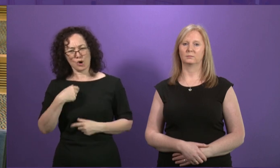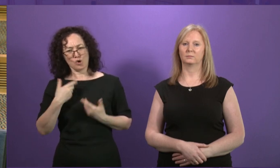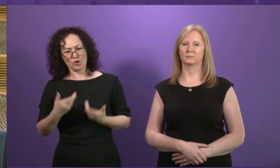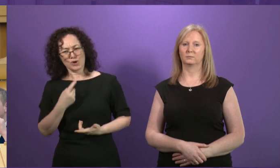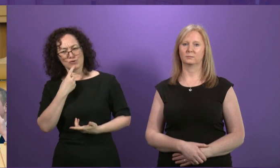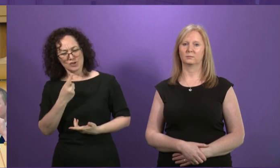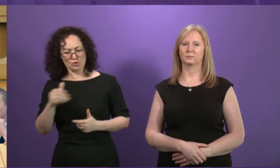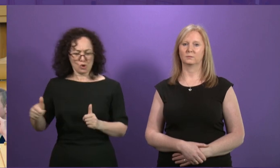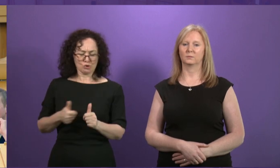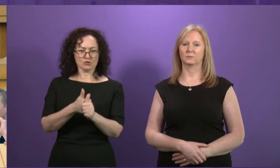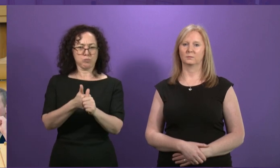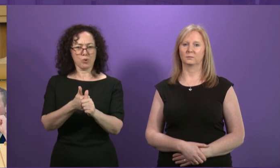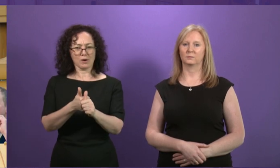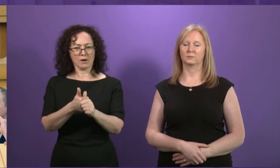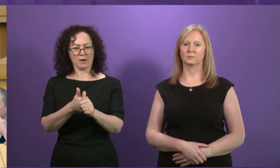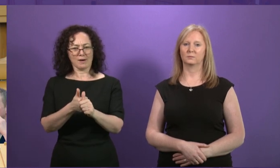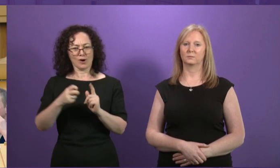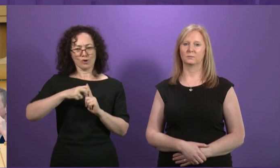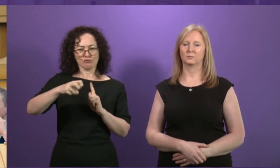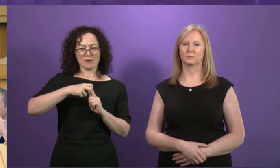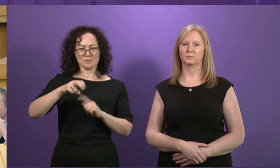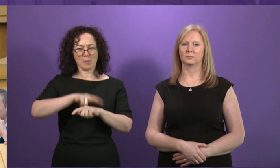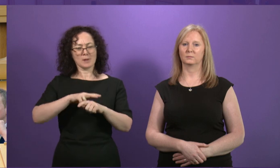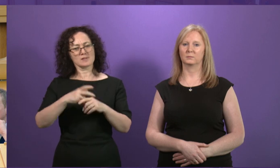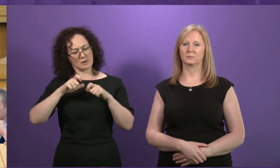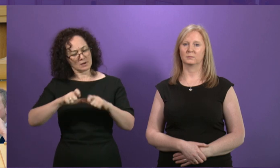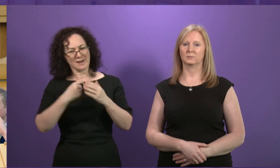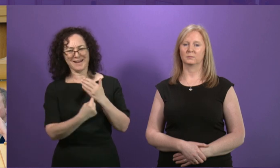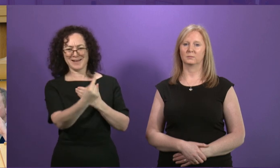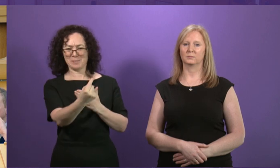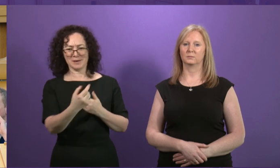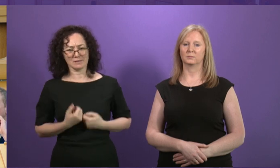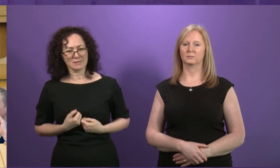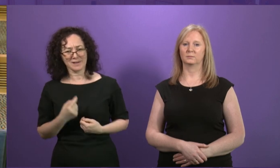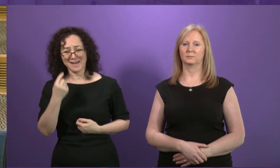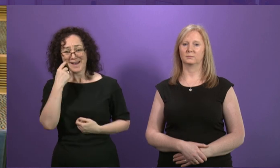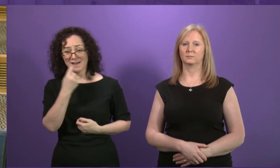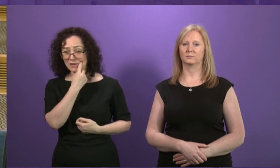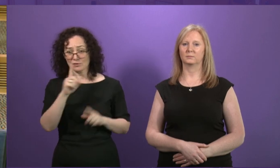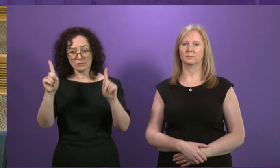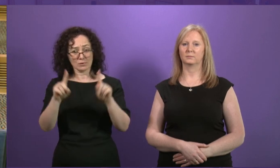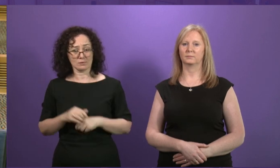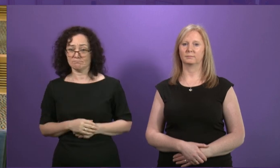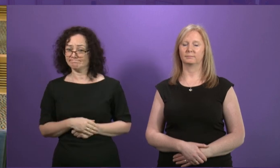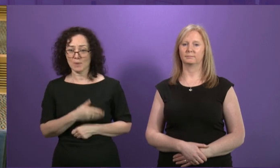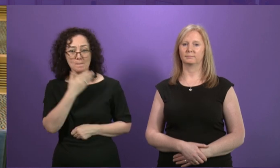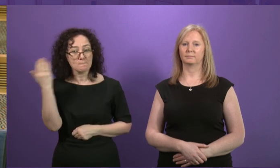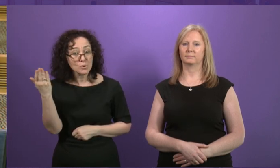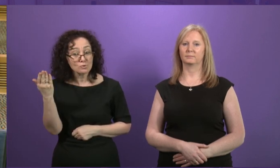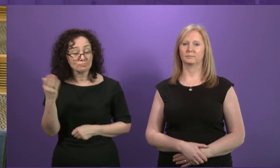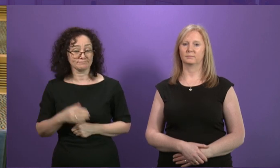a stand-alone entity is not supported by the evidence or the facts.